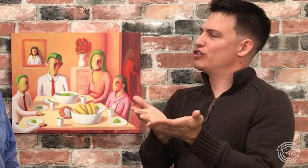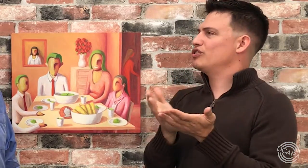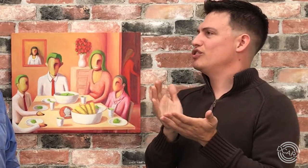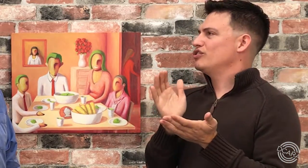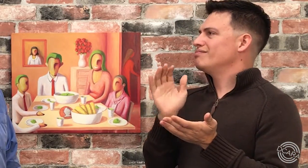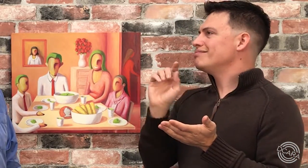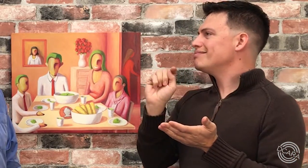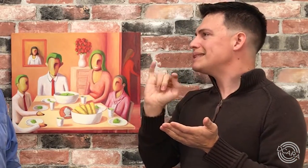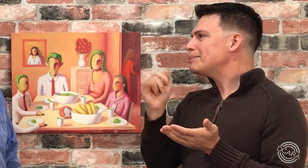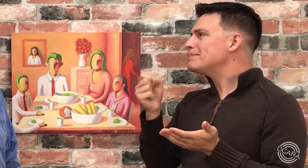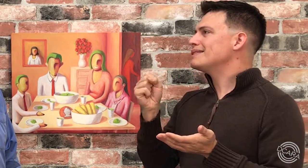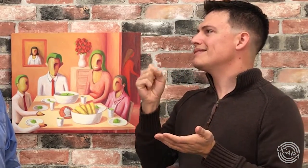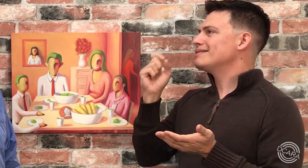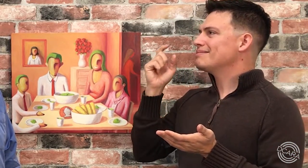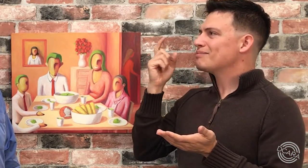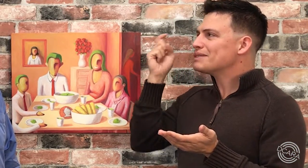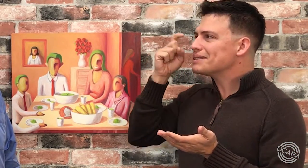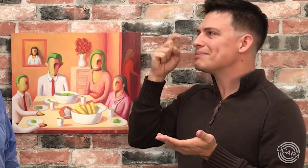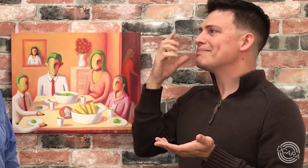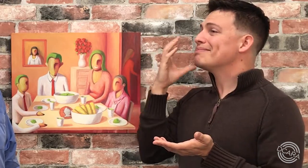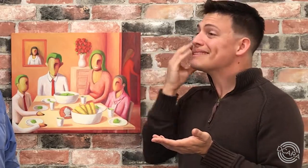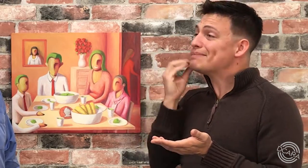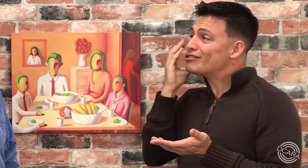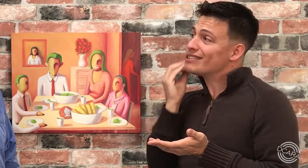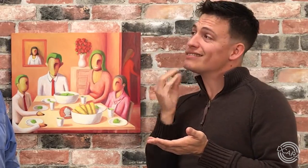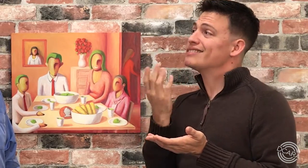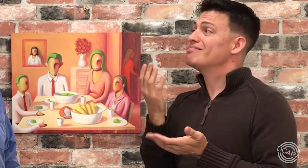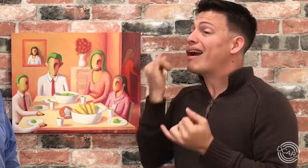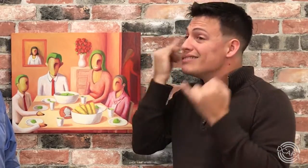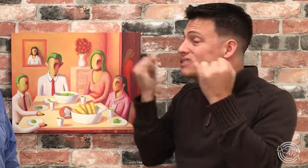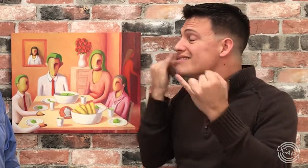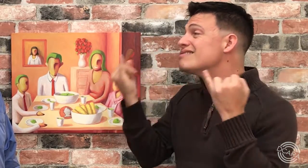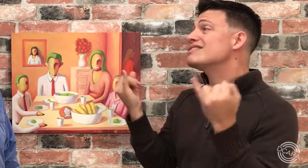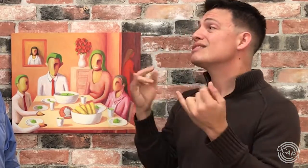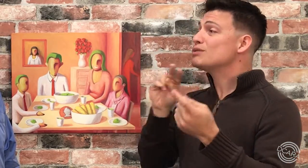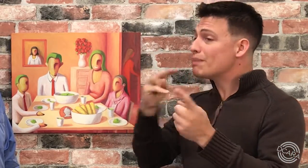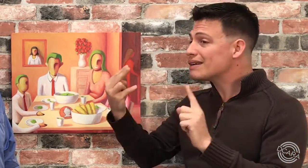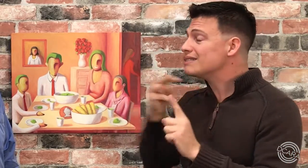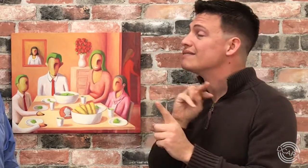I can offer tips, wisdom, experience, ideas, and a different point-of-view.